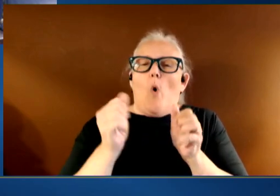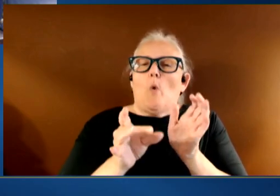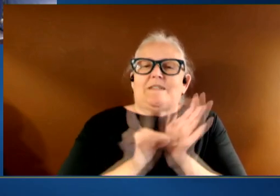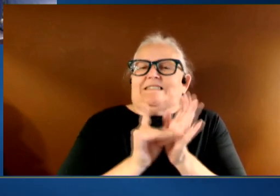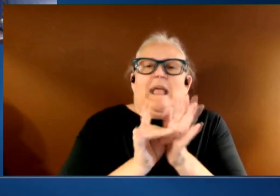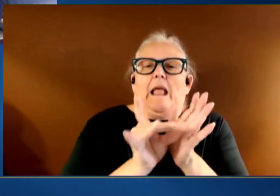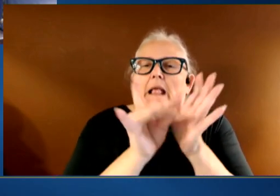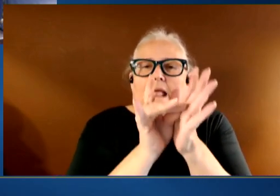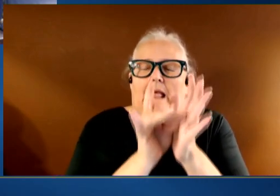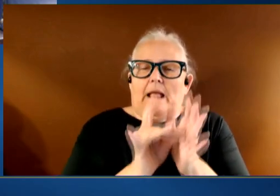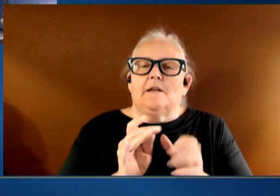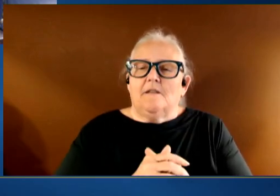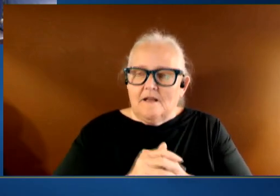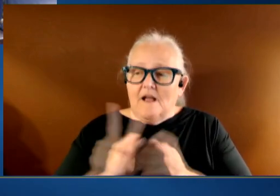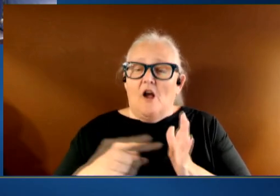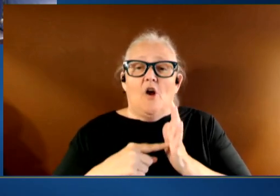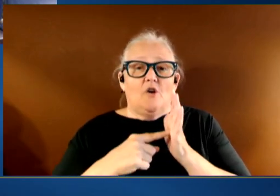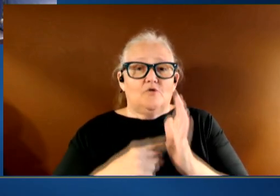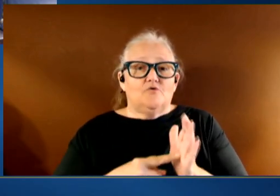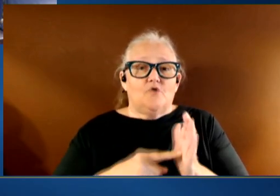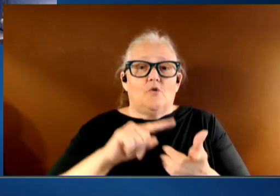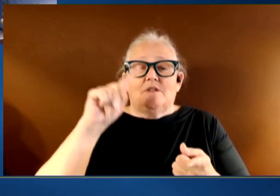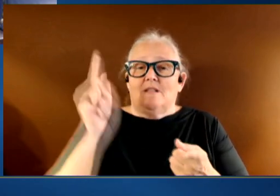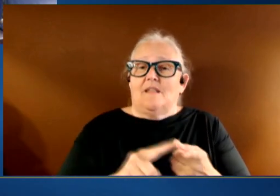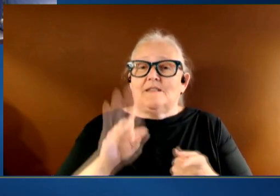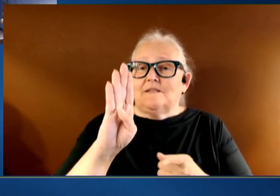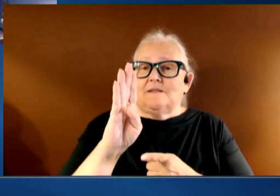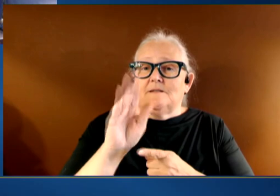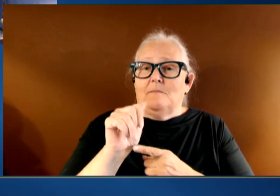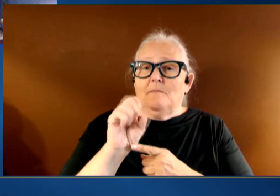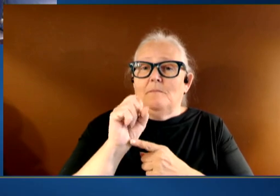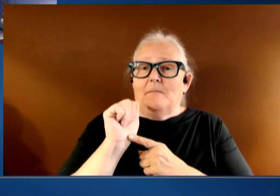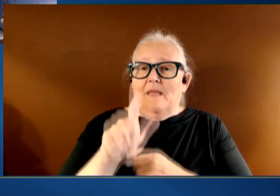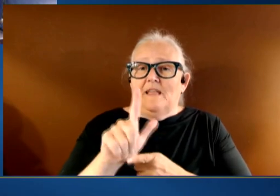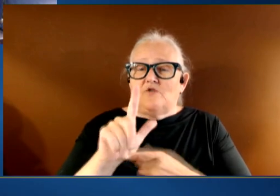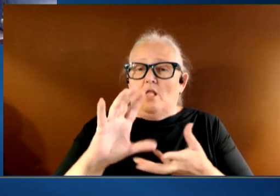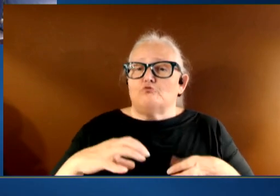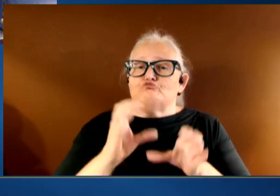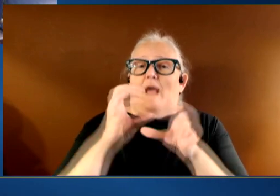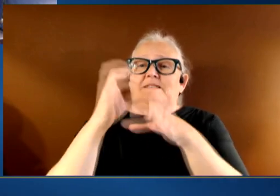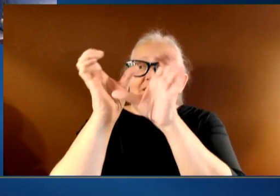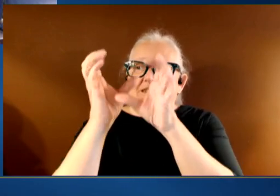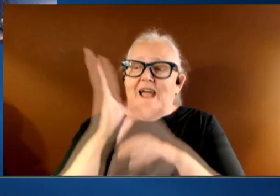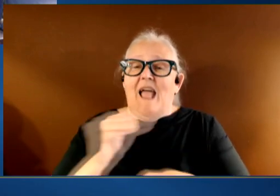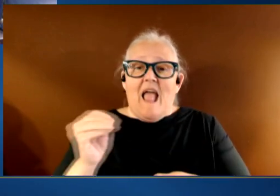a decrease in vaso-occlusive crises, or pain crises, and had a favorable safety profile.